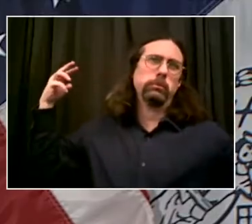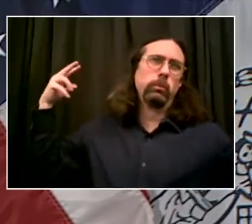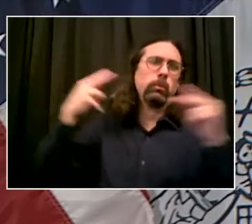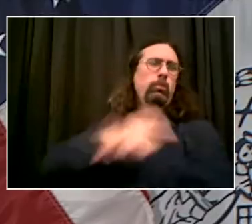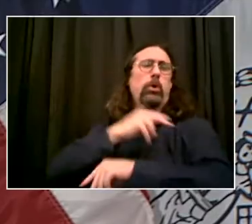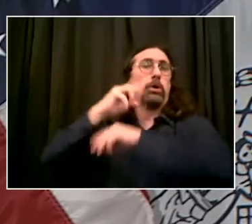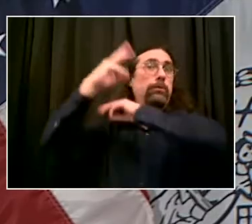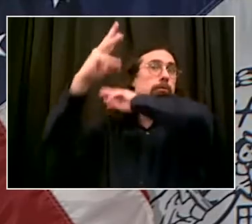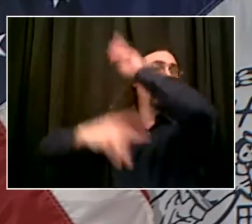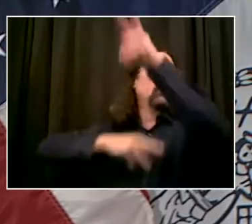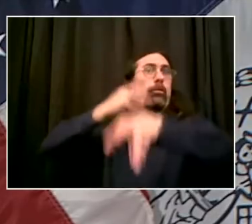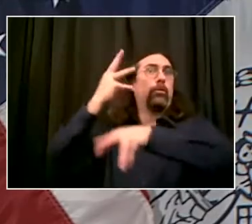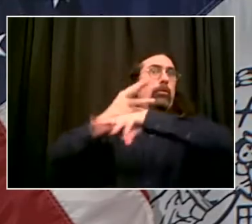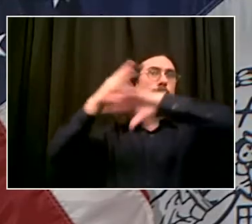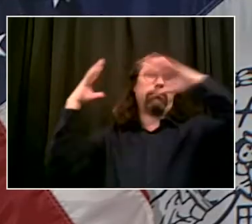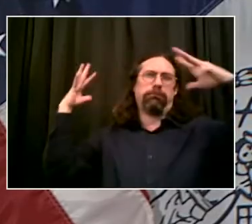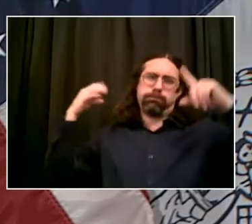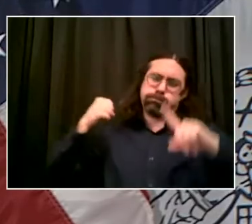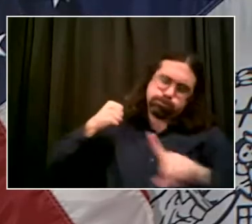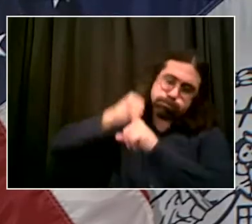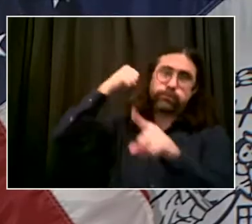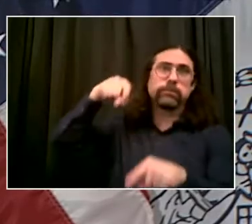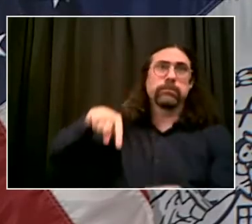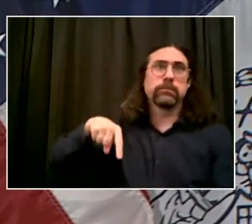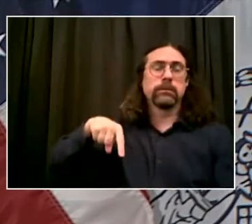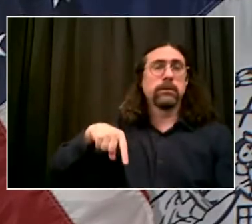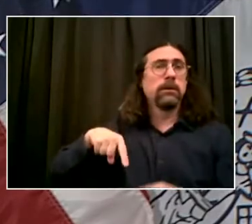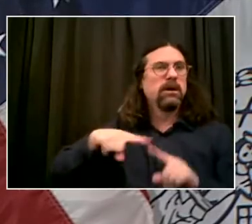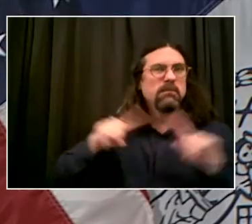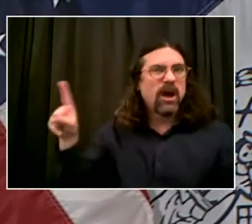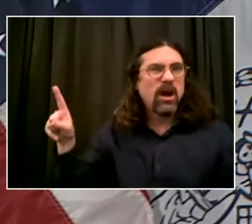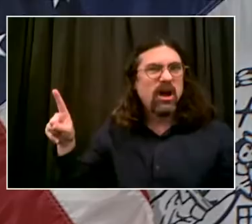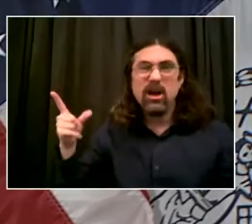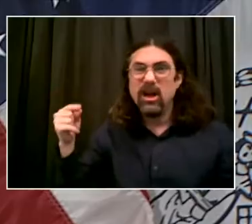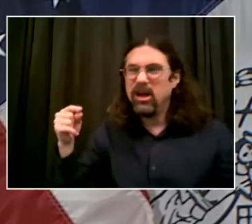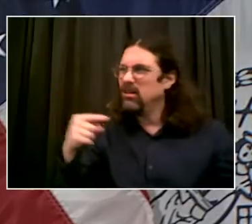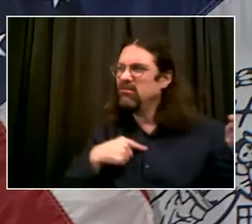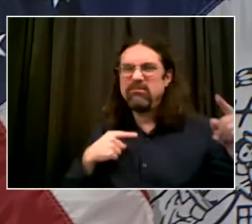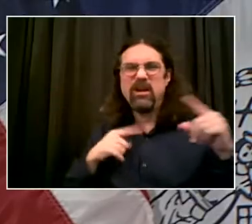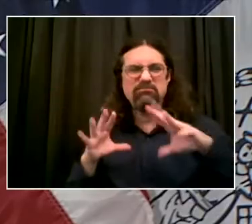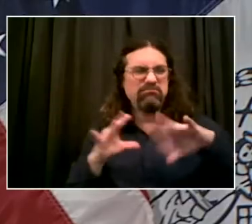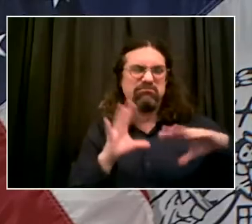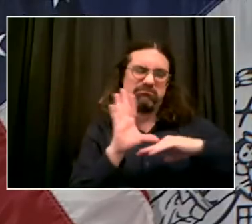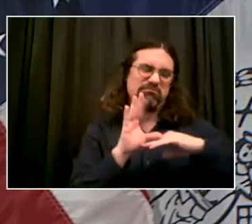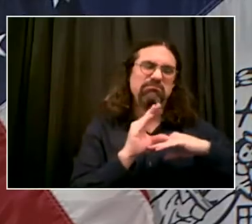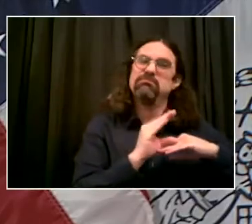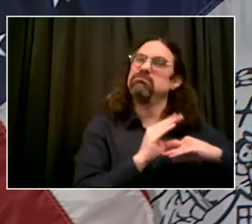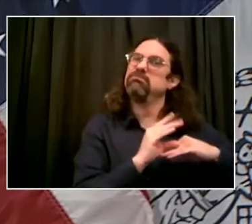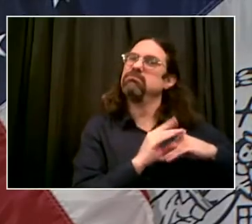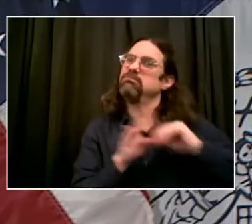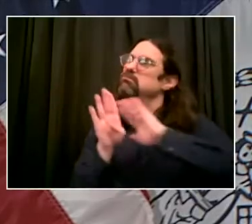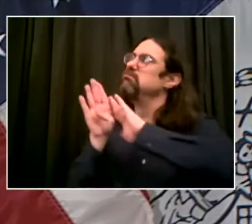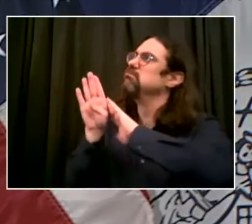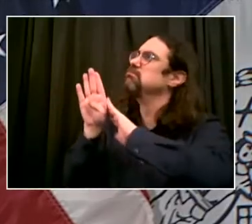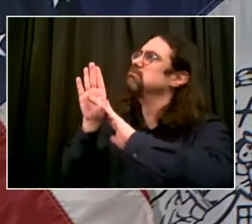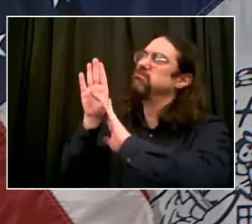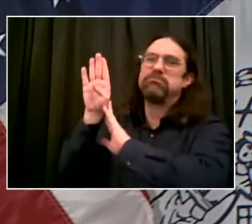RESILIENN, CYYOU GIVE THEM LOVE SUPPORT, GIVE THEM ATTENTION, THEY BLOSSSSOM,